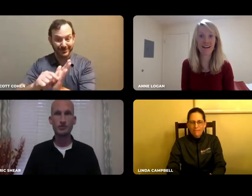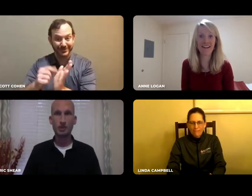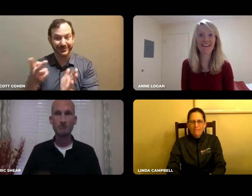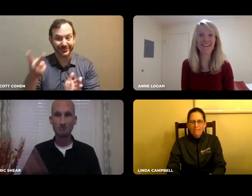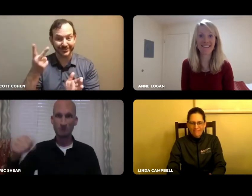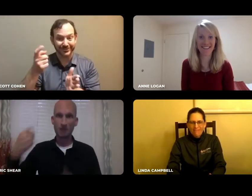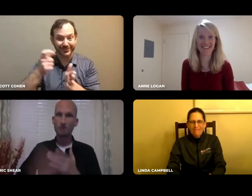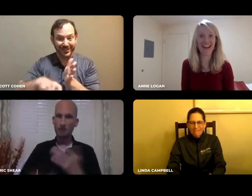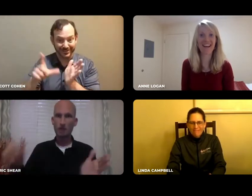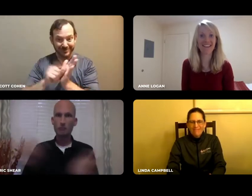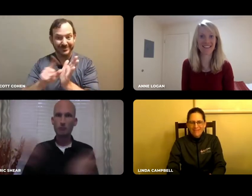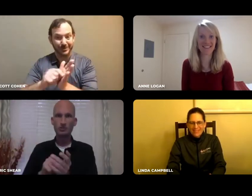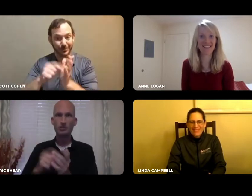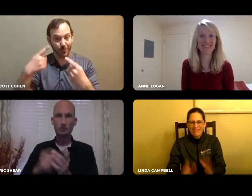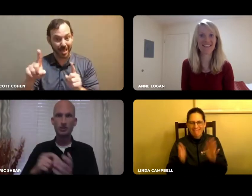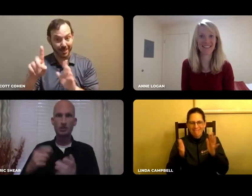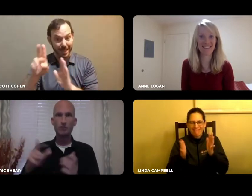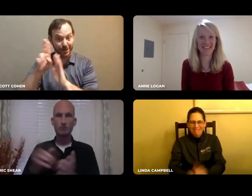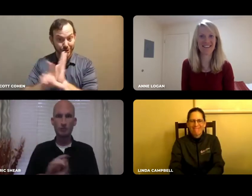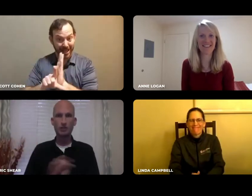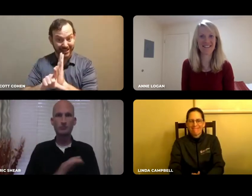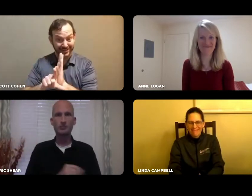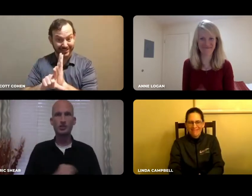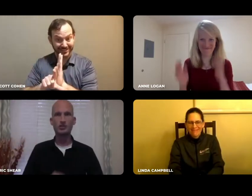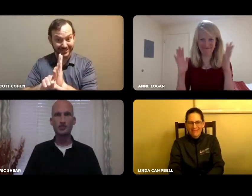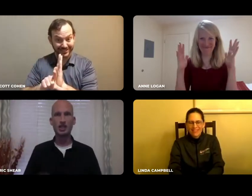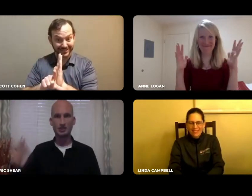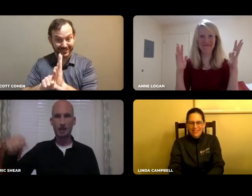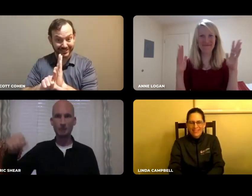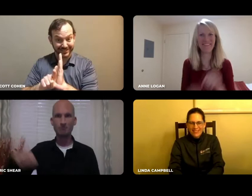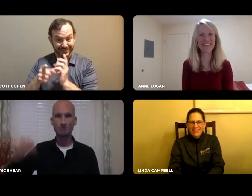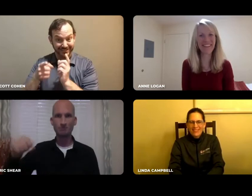You have 2 published papers? Yes ALL: Wow that's an achievement.